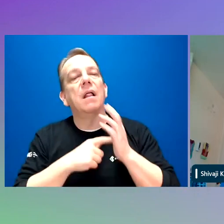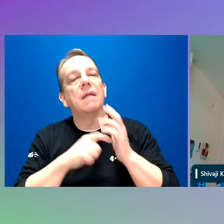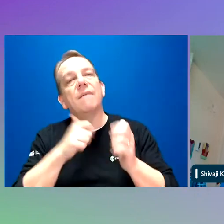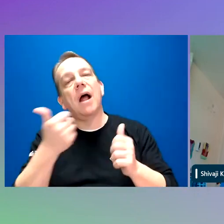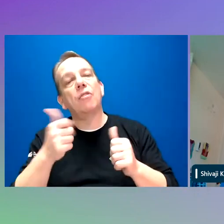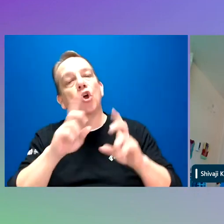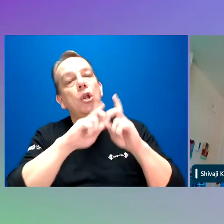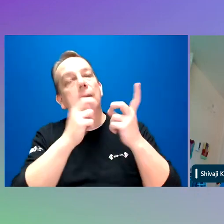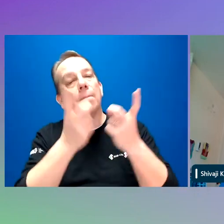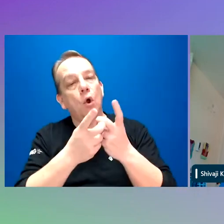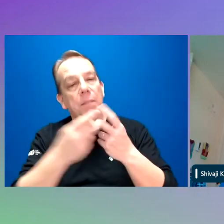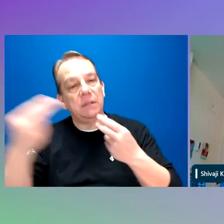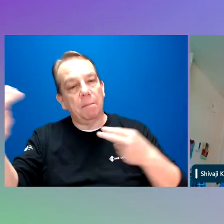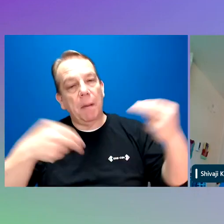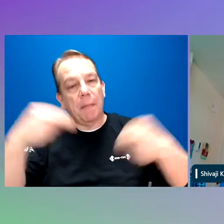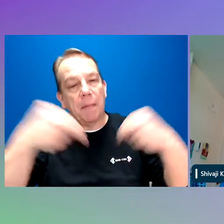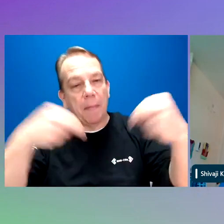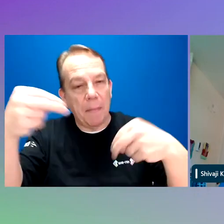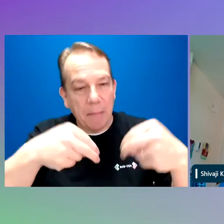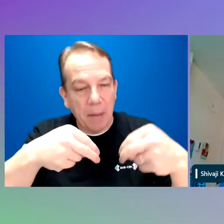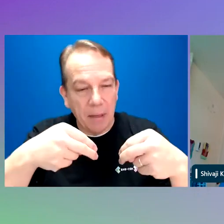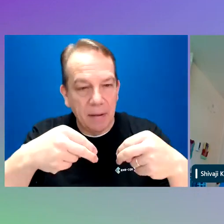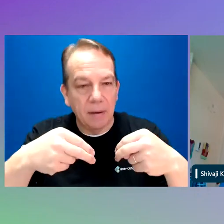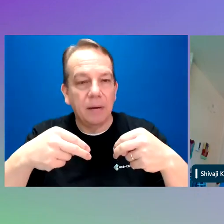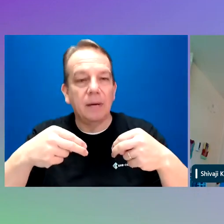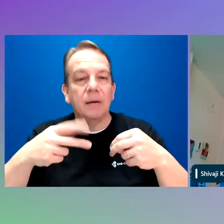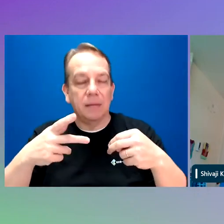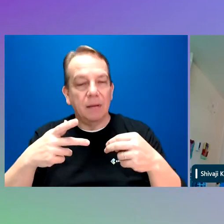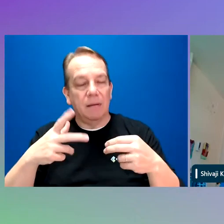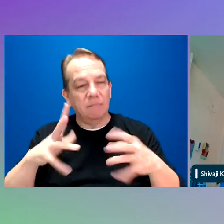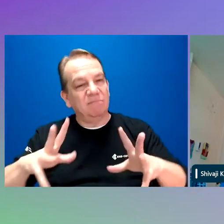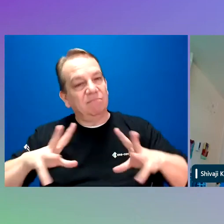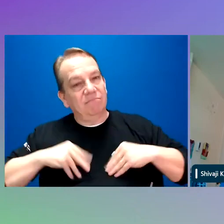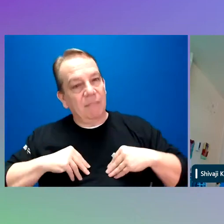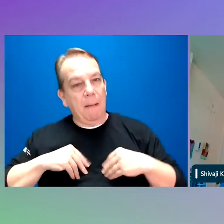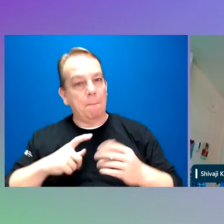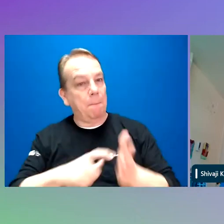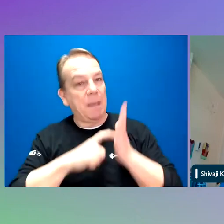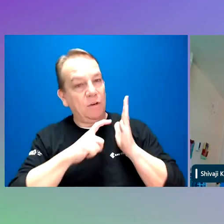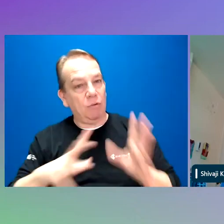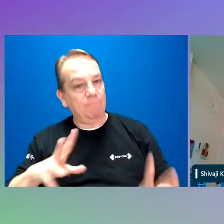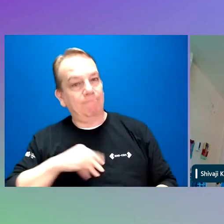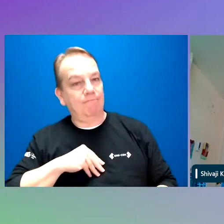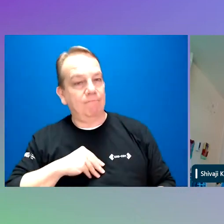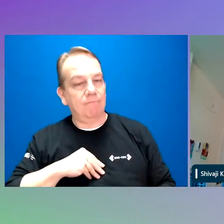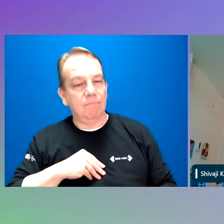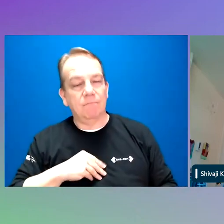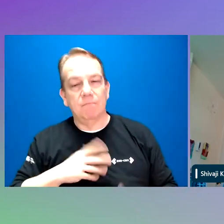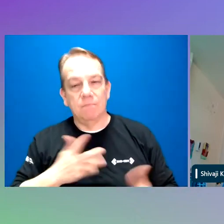to go for those mandatory trainings. Um, but yes, I would